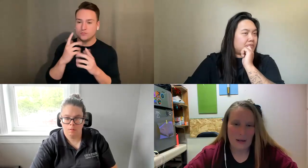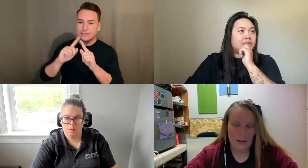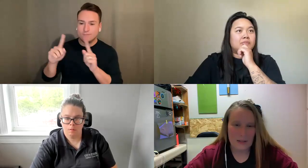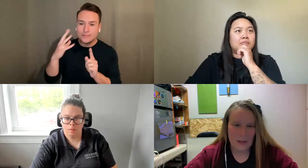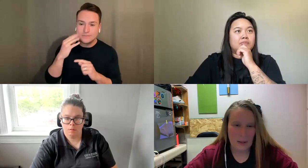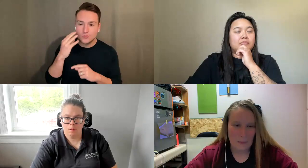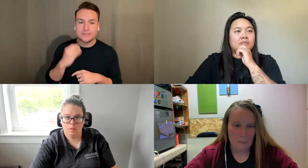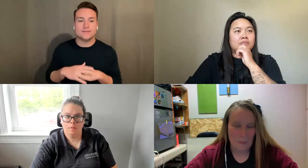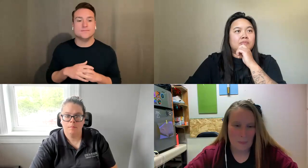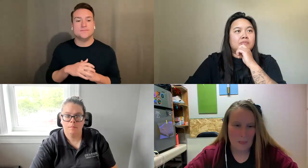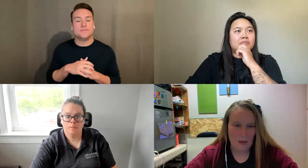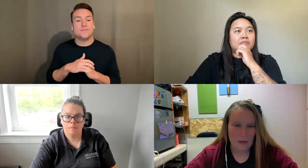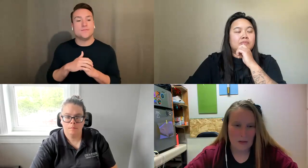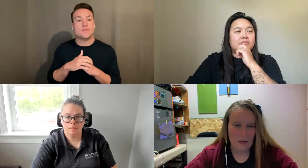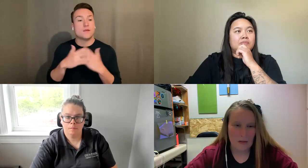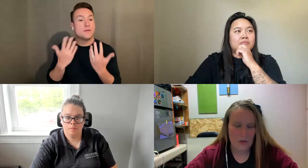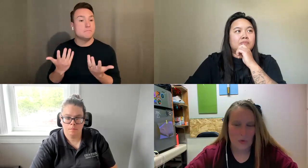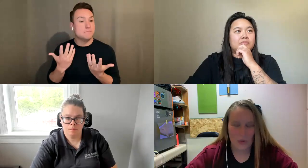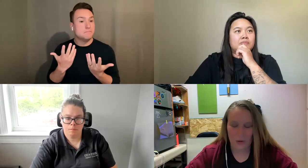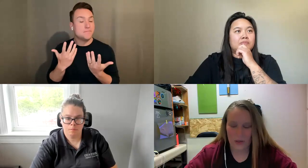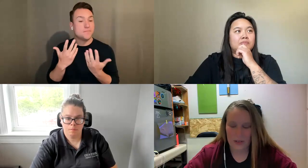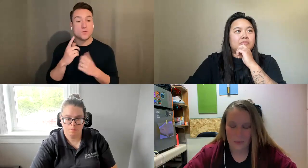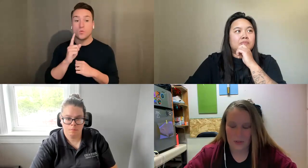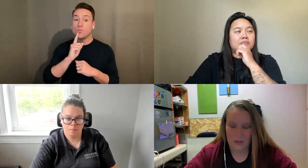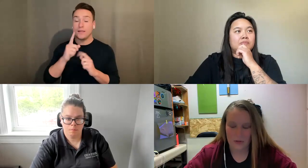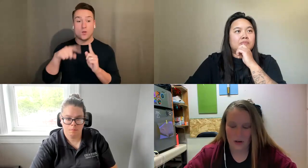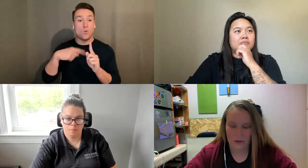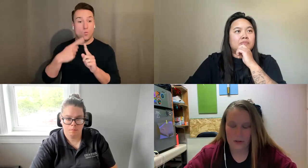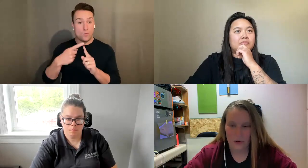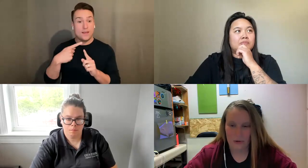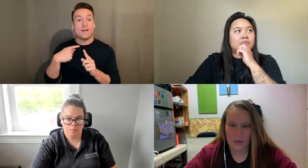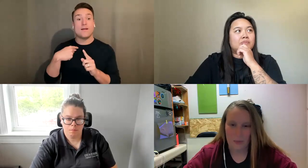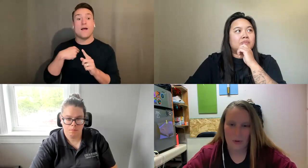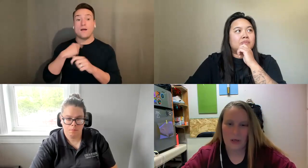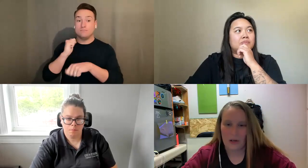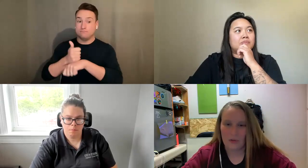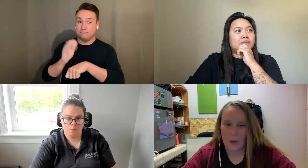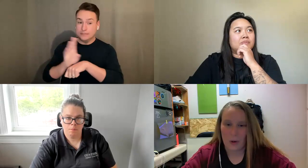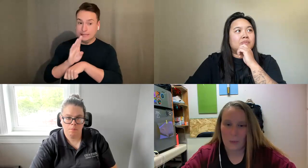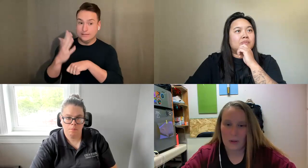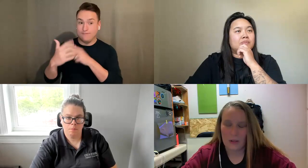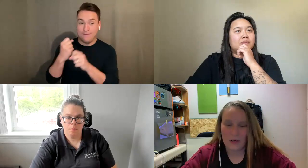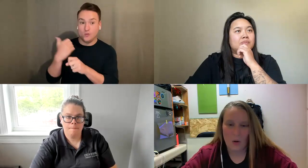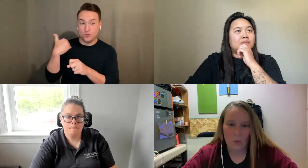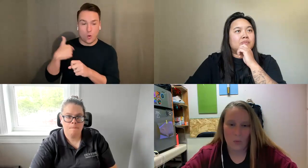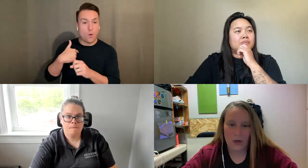And so when I went into business five years ago I was operating out of my apartment.